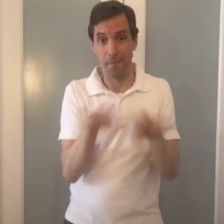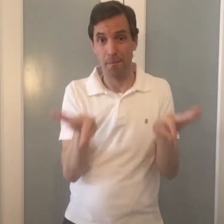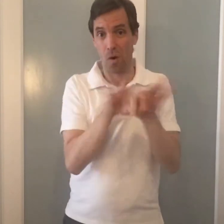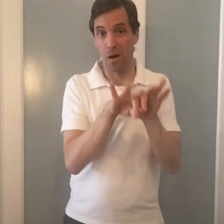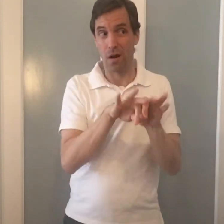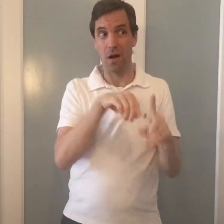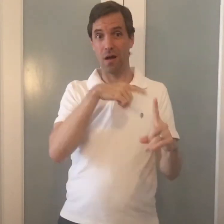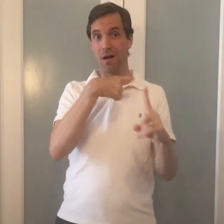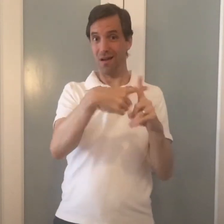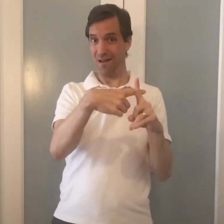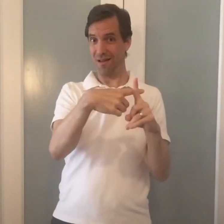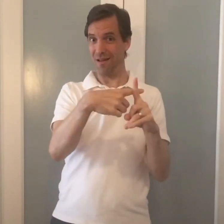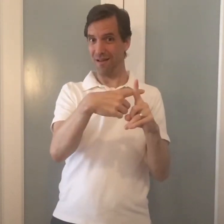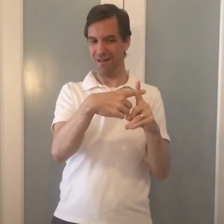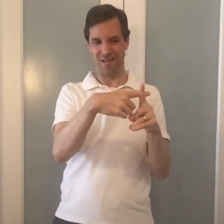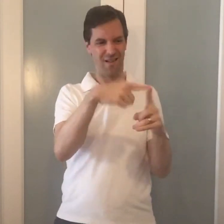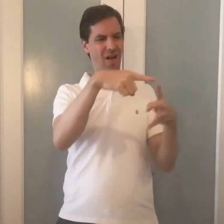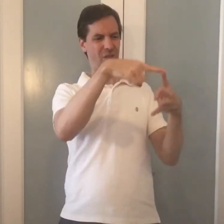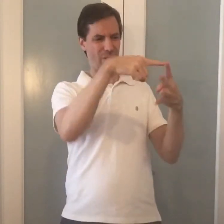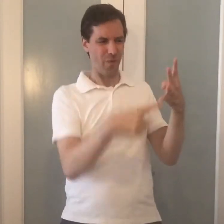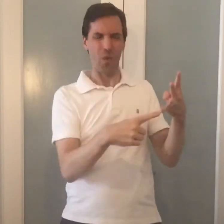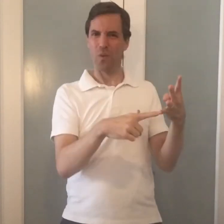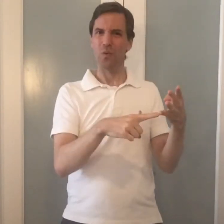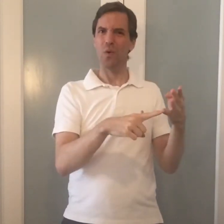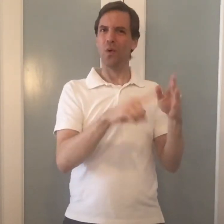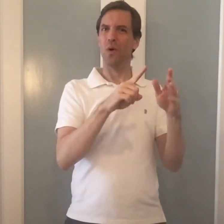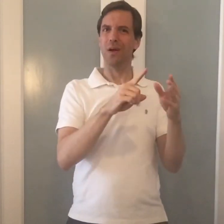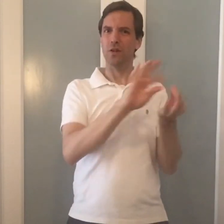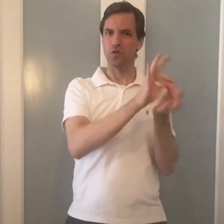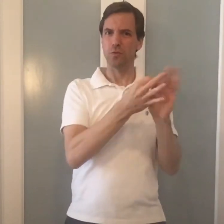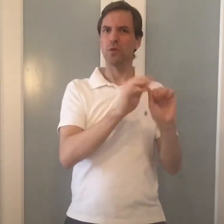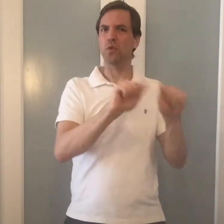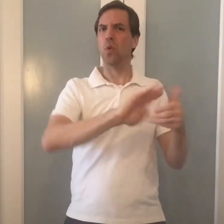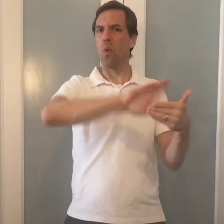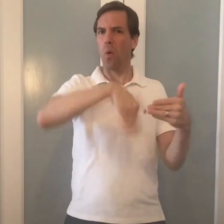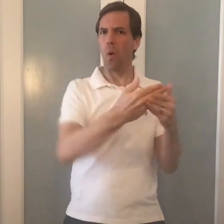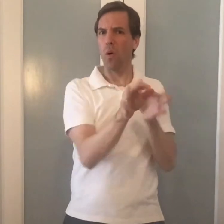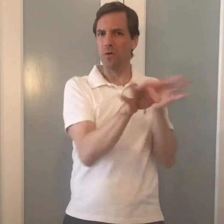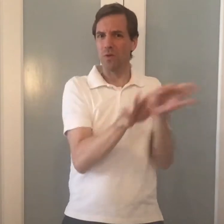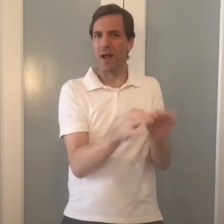surprising and important in a positive way. So all four of those interpretations